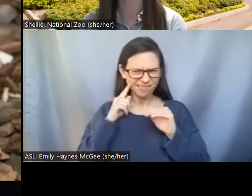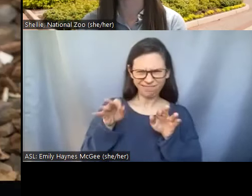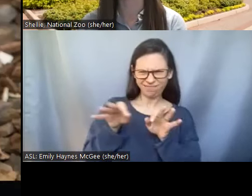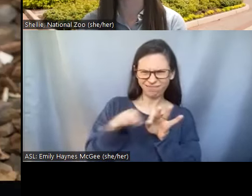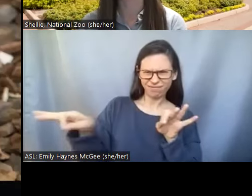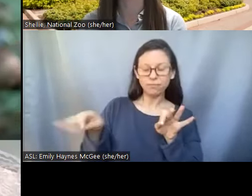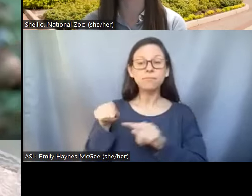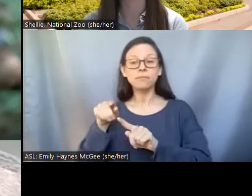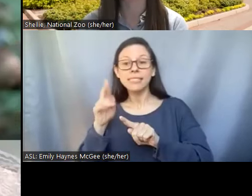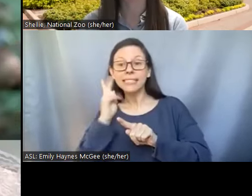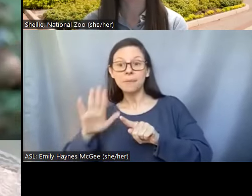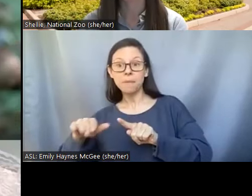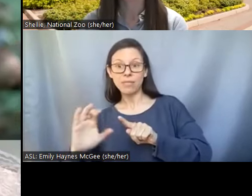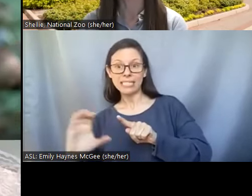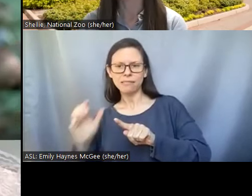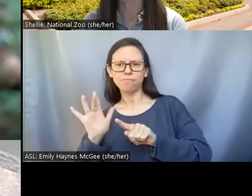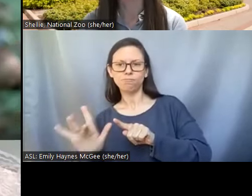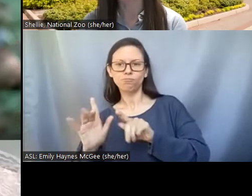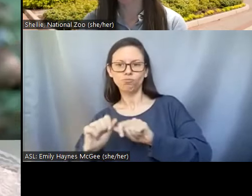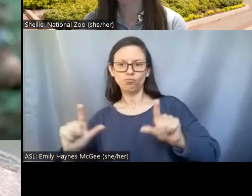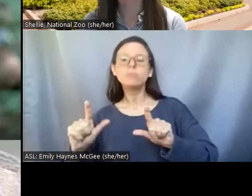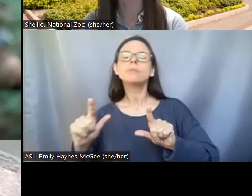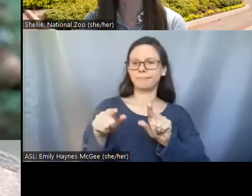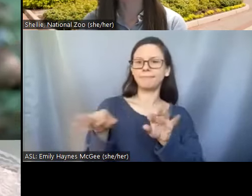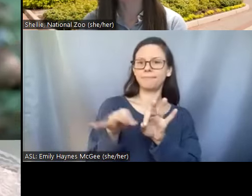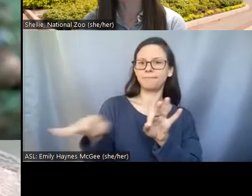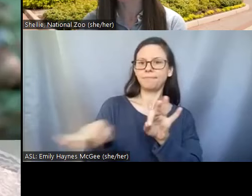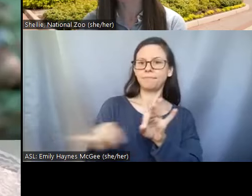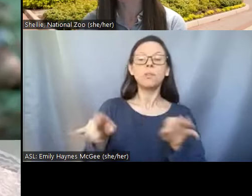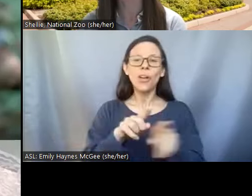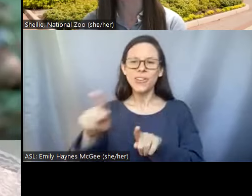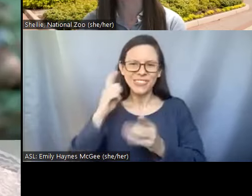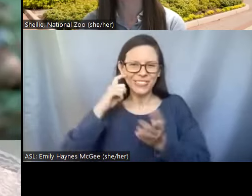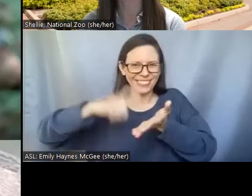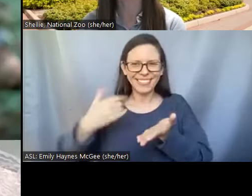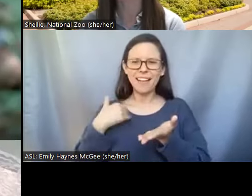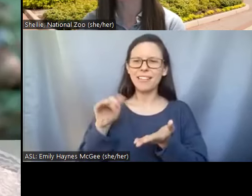in order for those to appear. You will also notice that this program is being interpreted in American